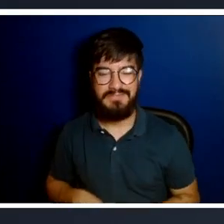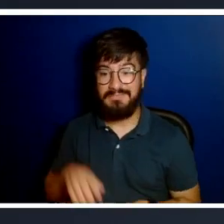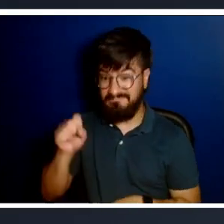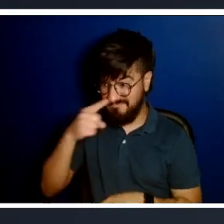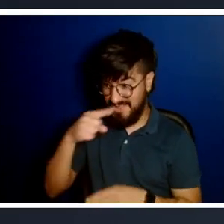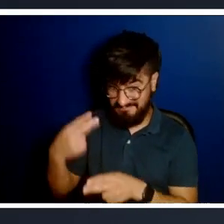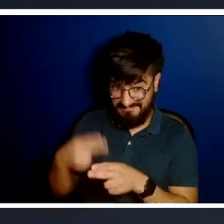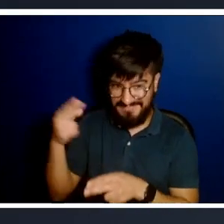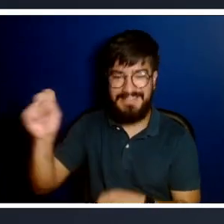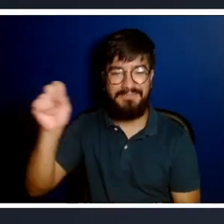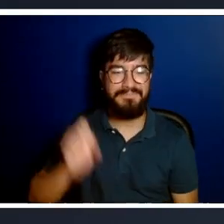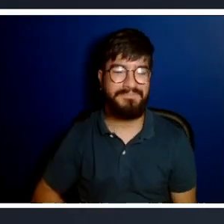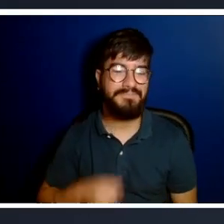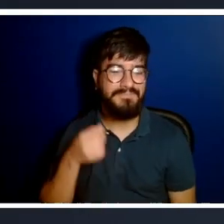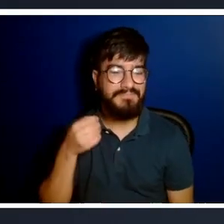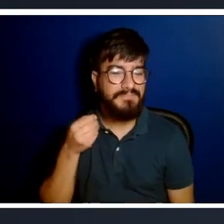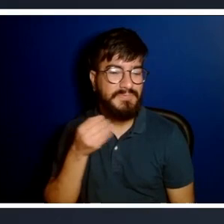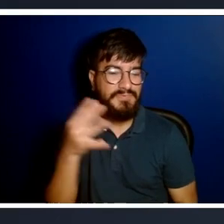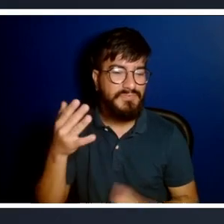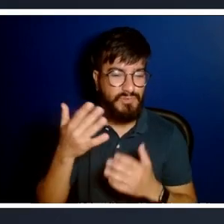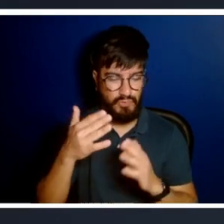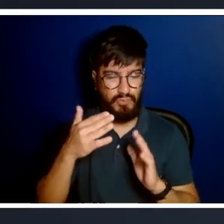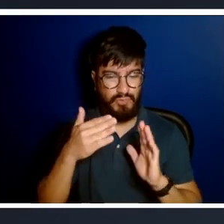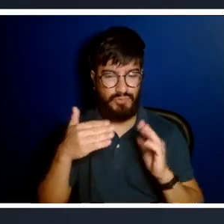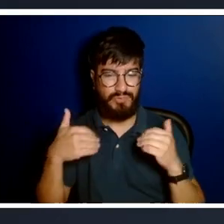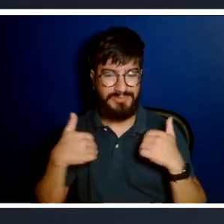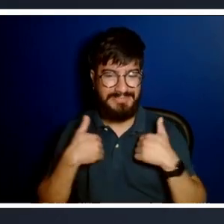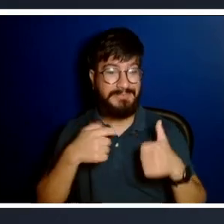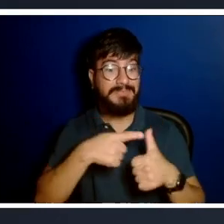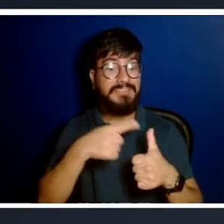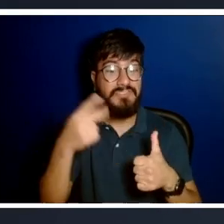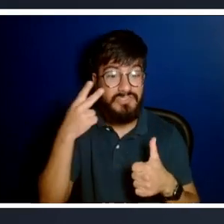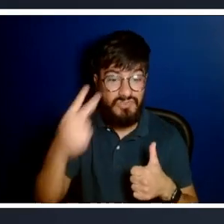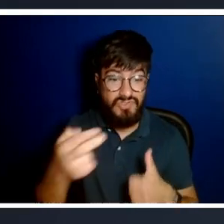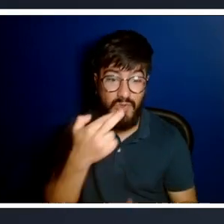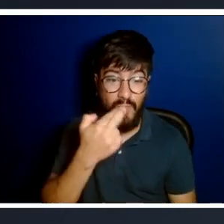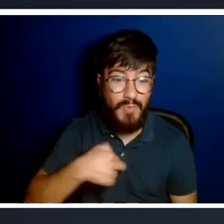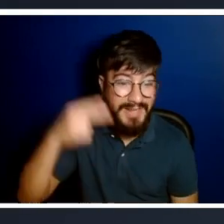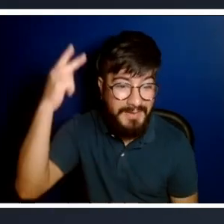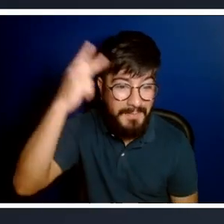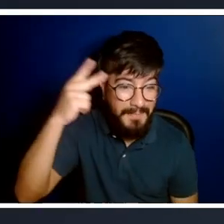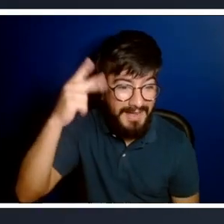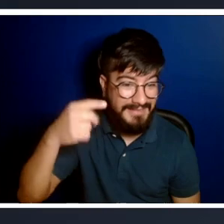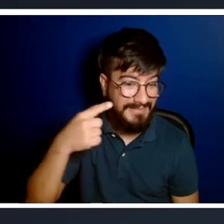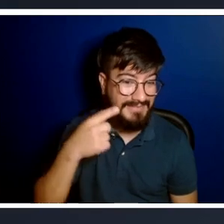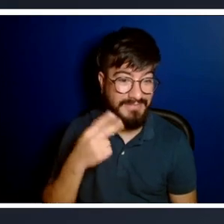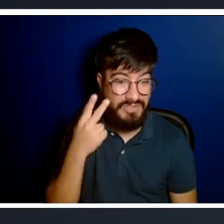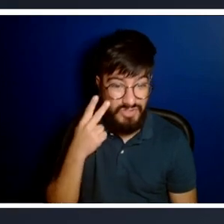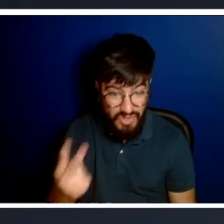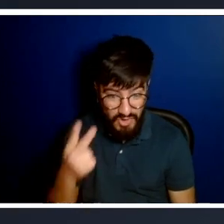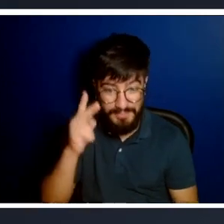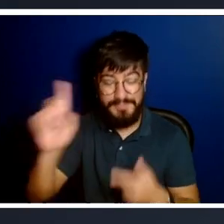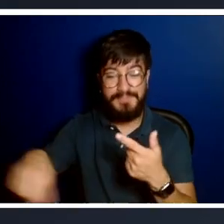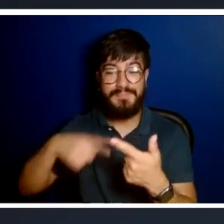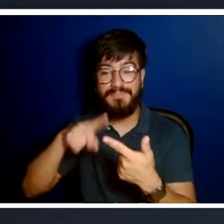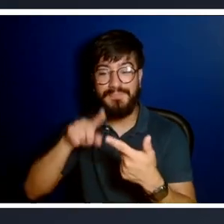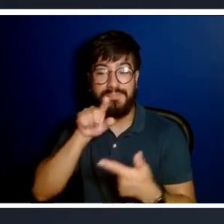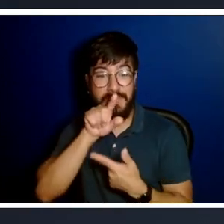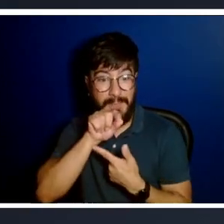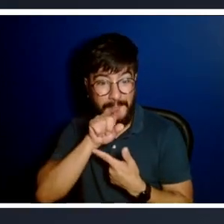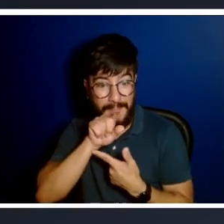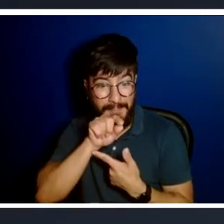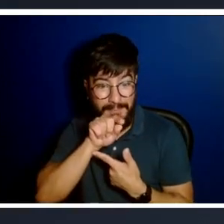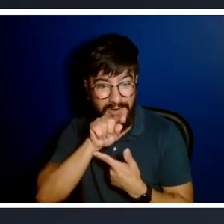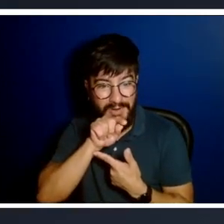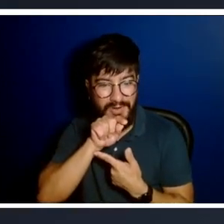we featured are the red panel like you saw in our clip, elephants, birds. We do an amazing migratory